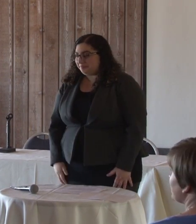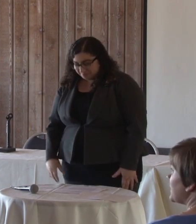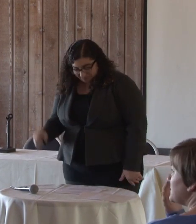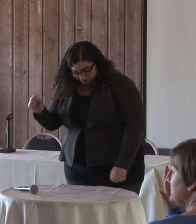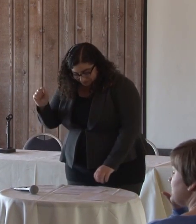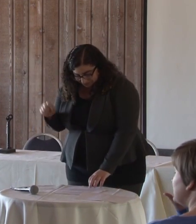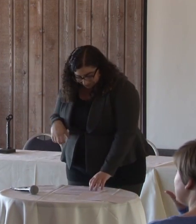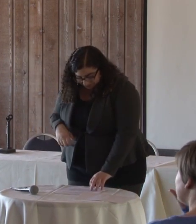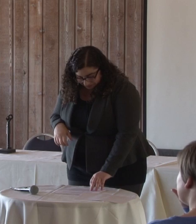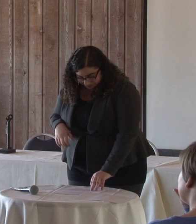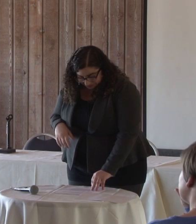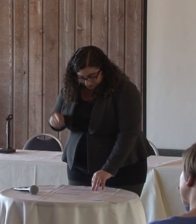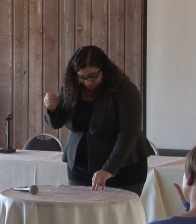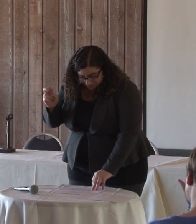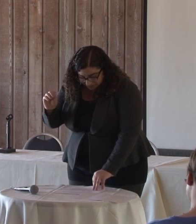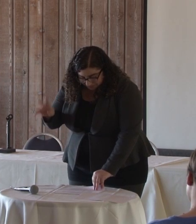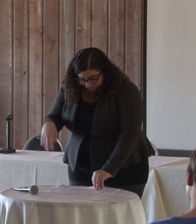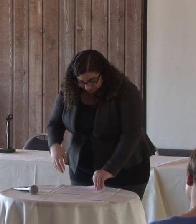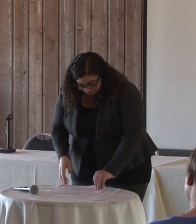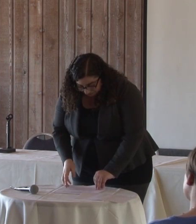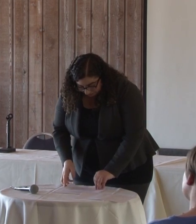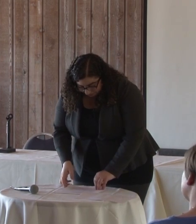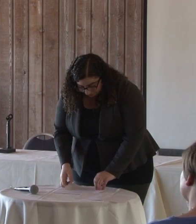Yes no Washington D.C.. OK.